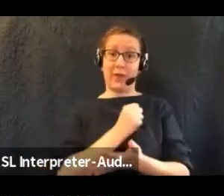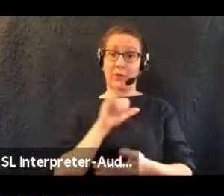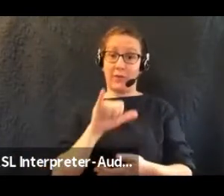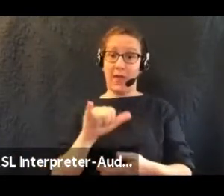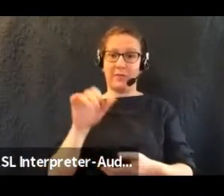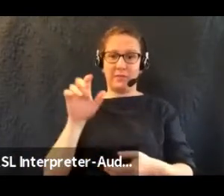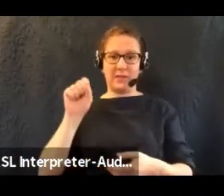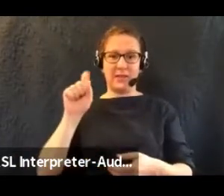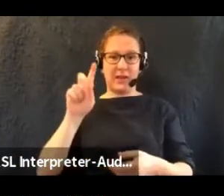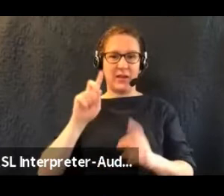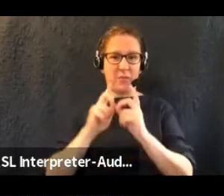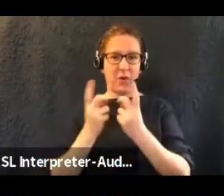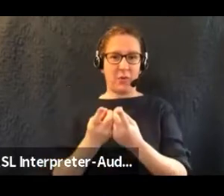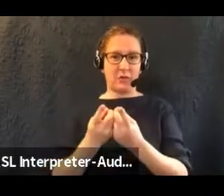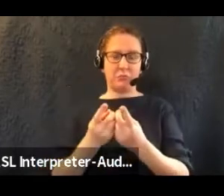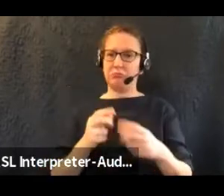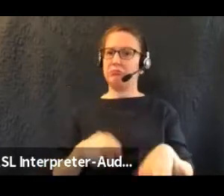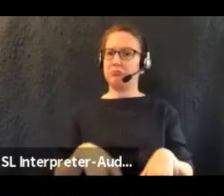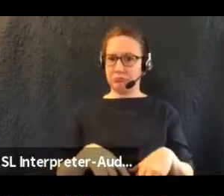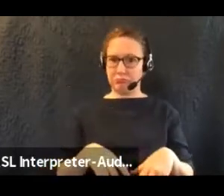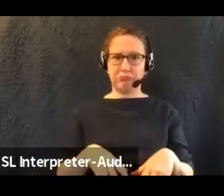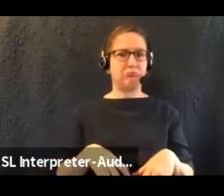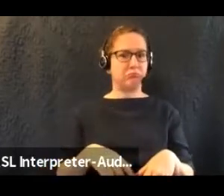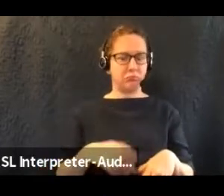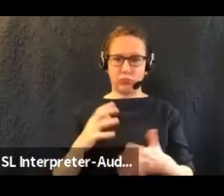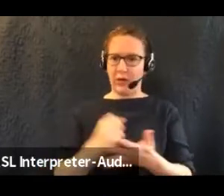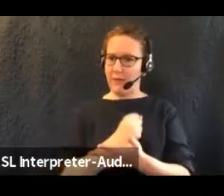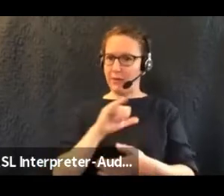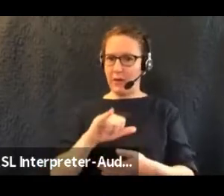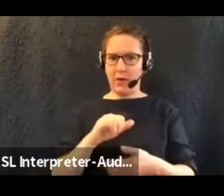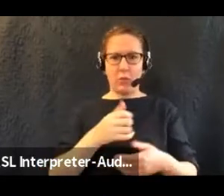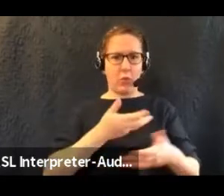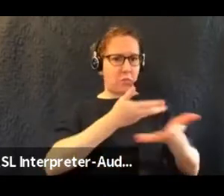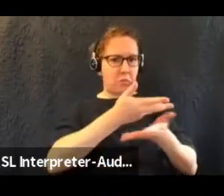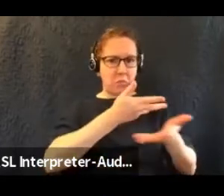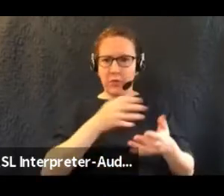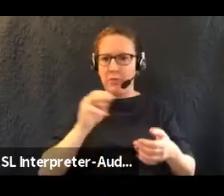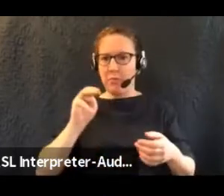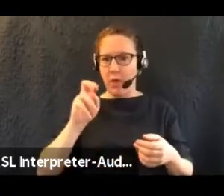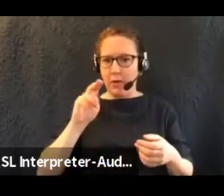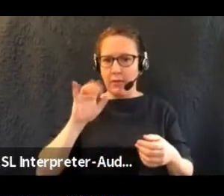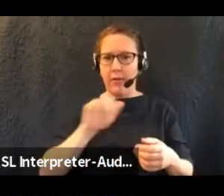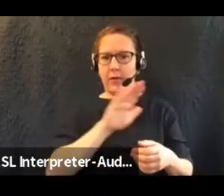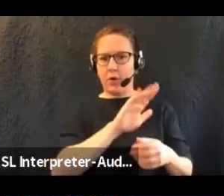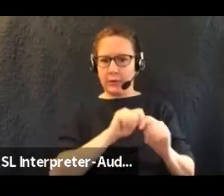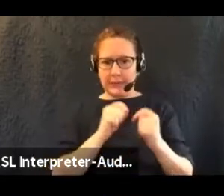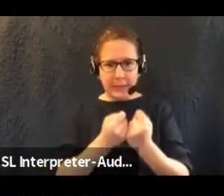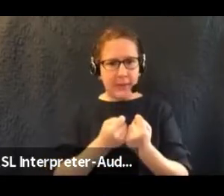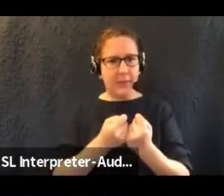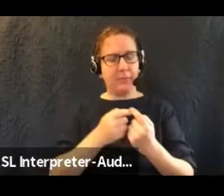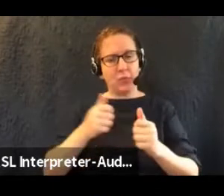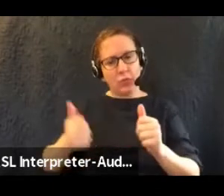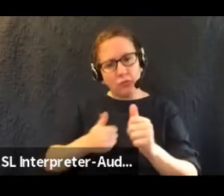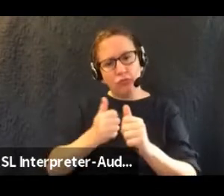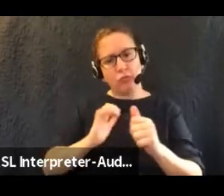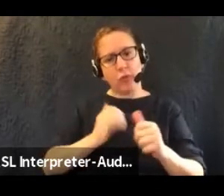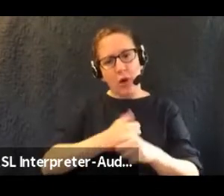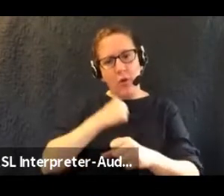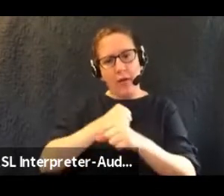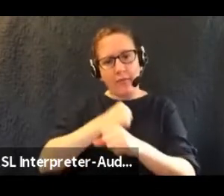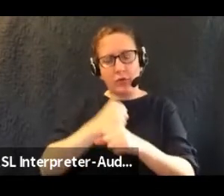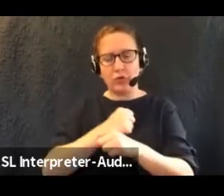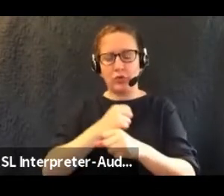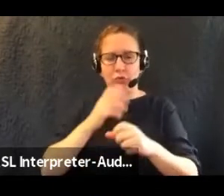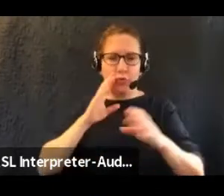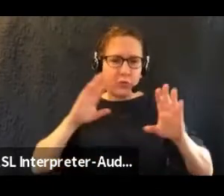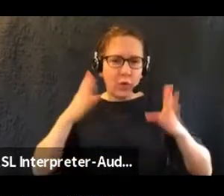time with Monica and her team as we go about our efforts to focus on disability within